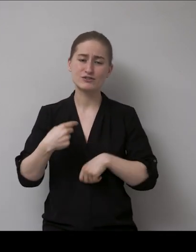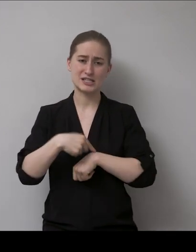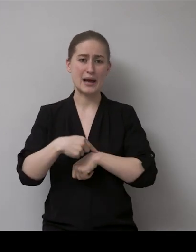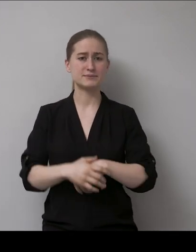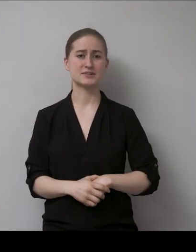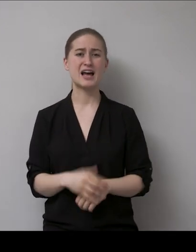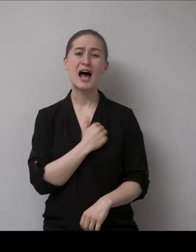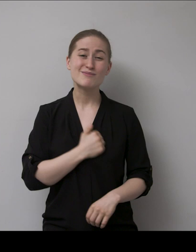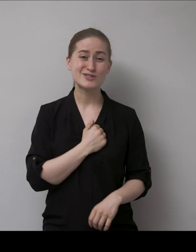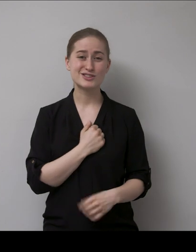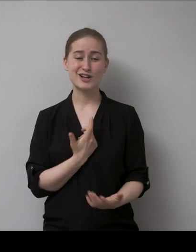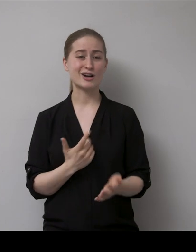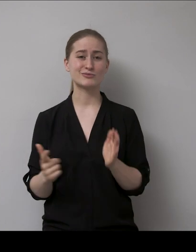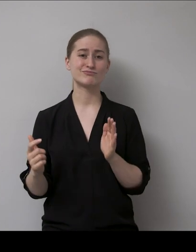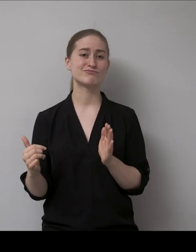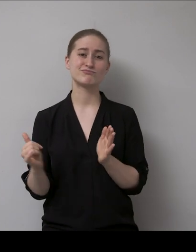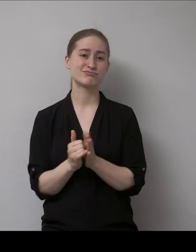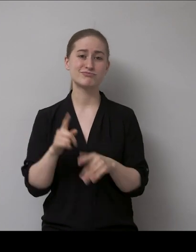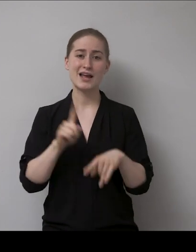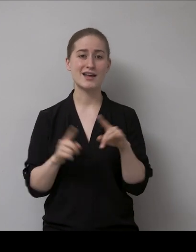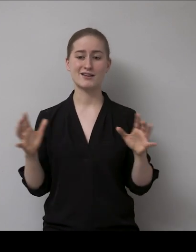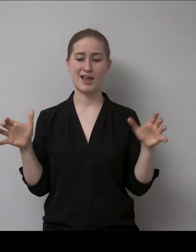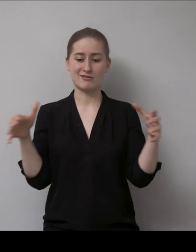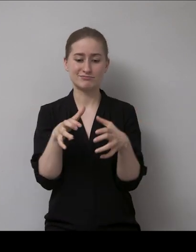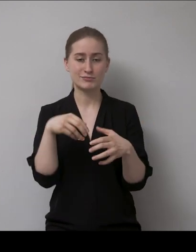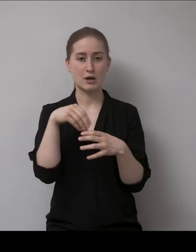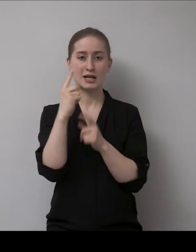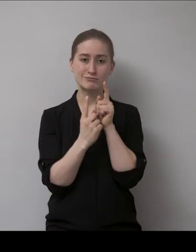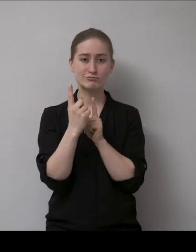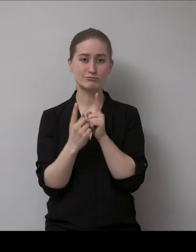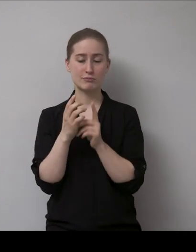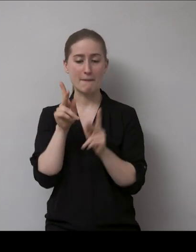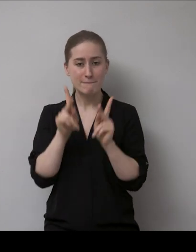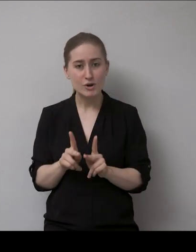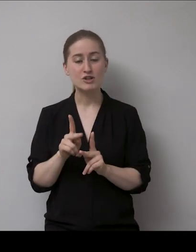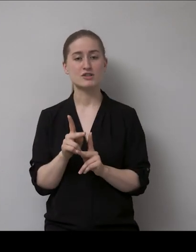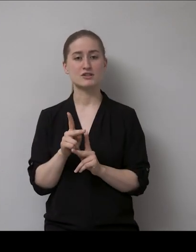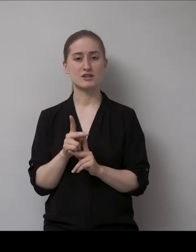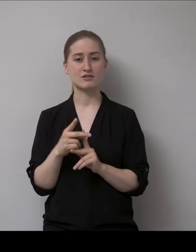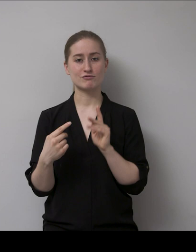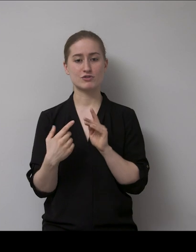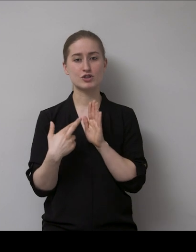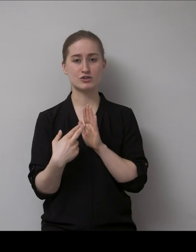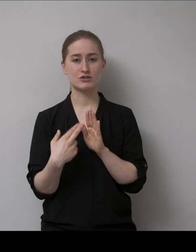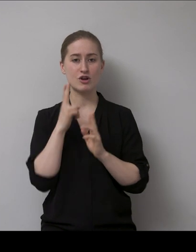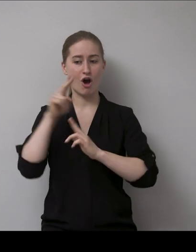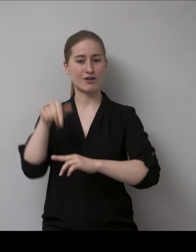and I am sorry we are not able to be together in person to mark this important milestone. I'm honored to be among the first